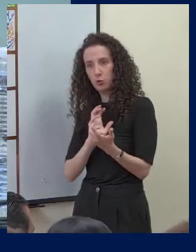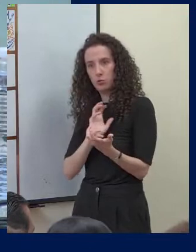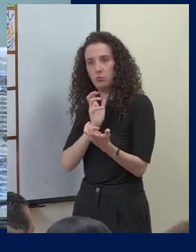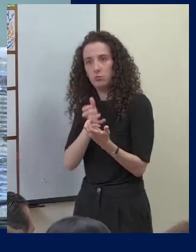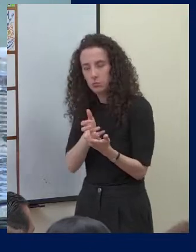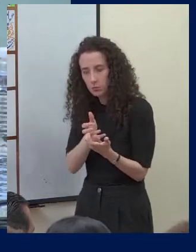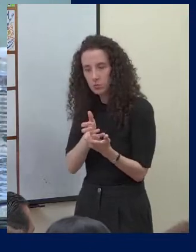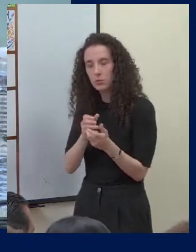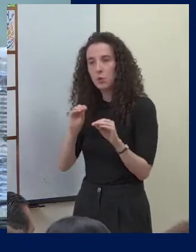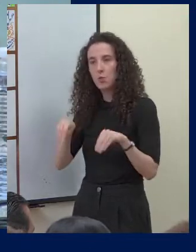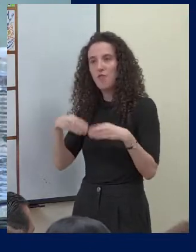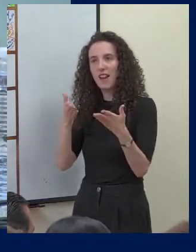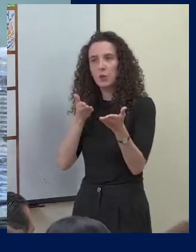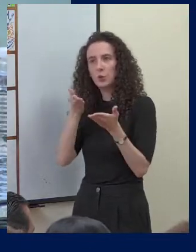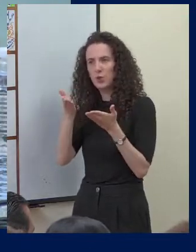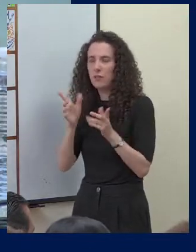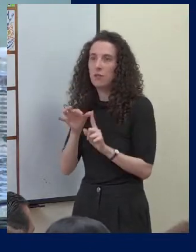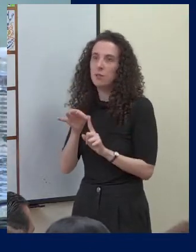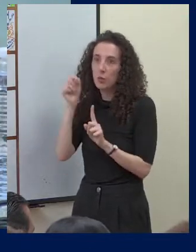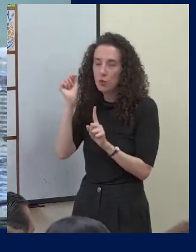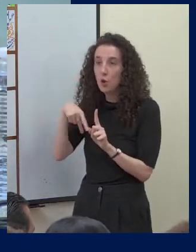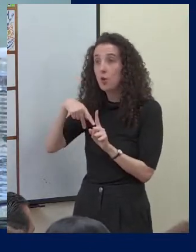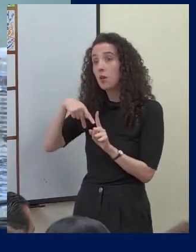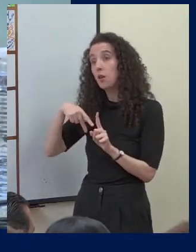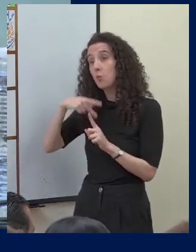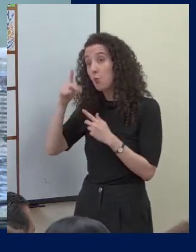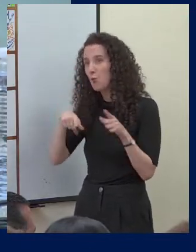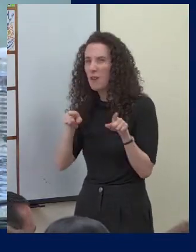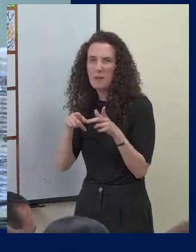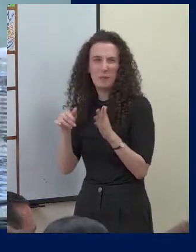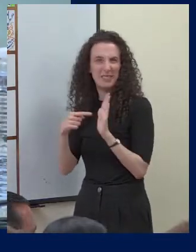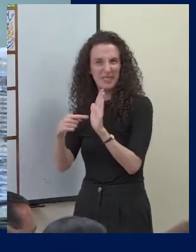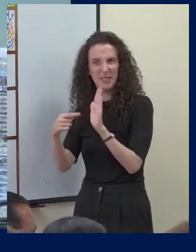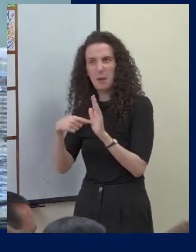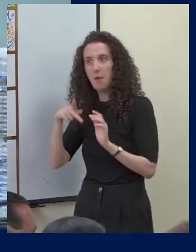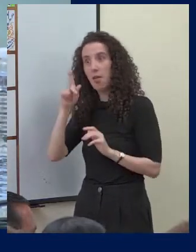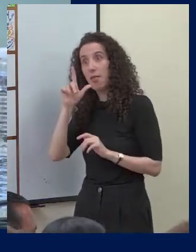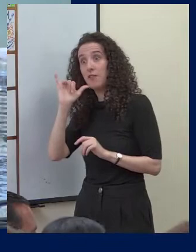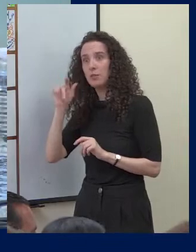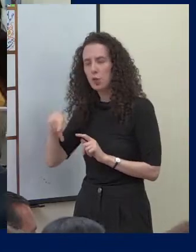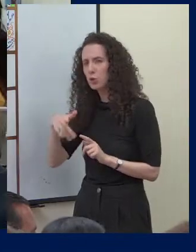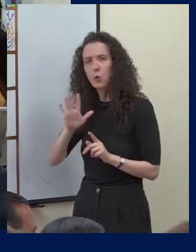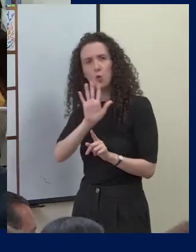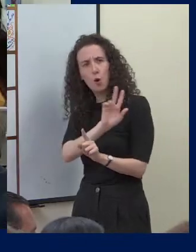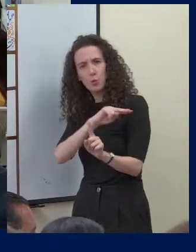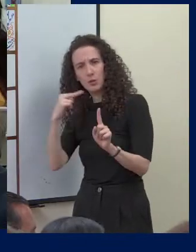services especially in programs like life is precious. What is your perspective as case manager?